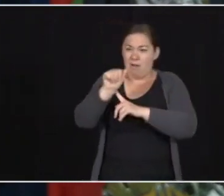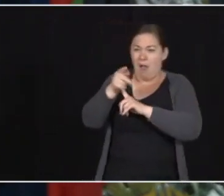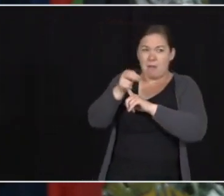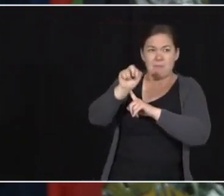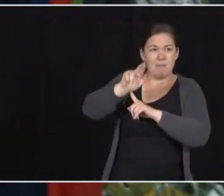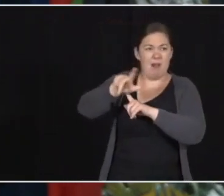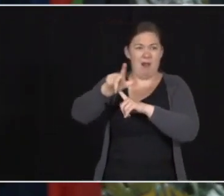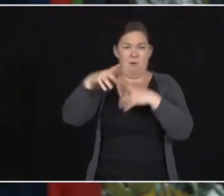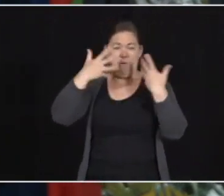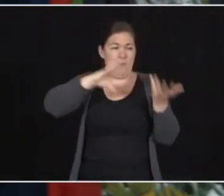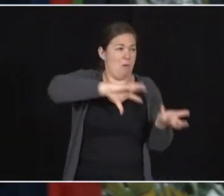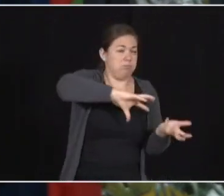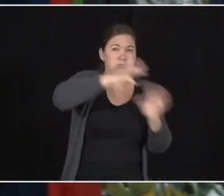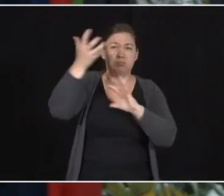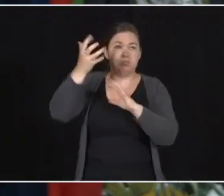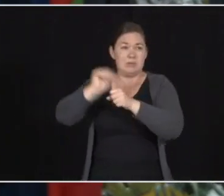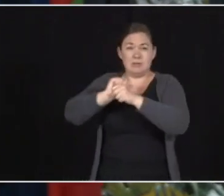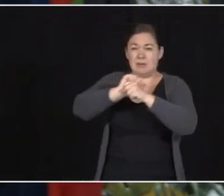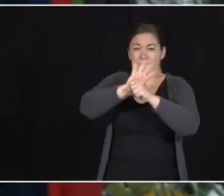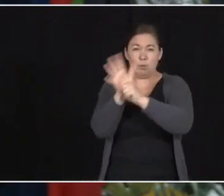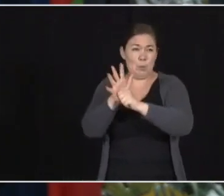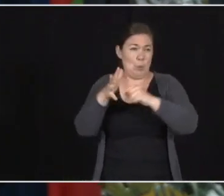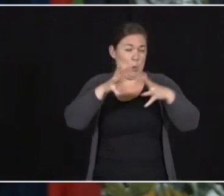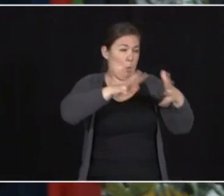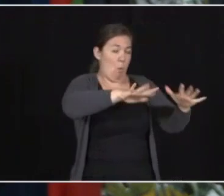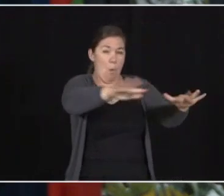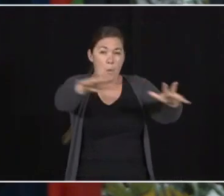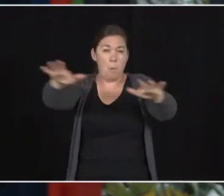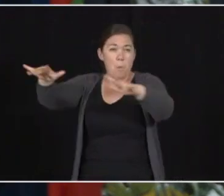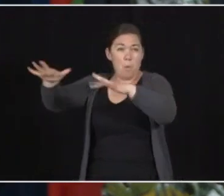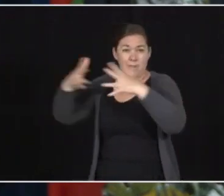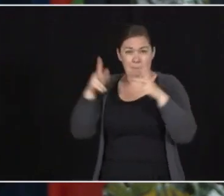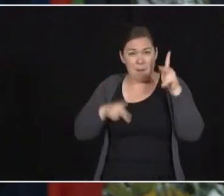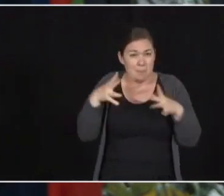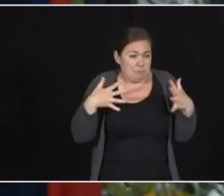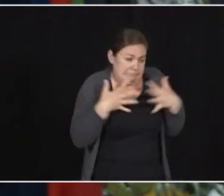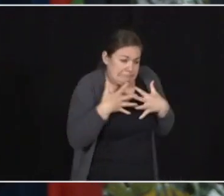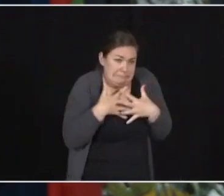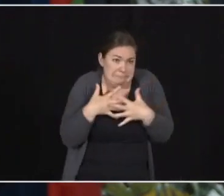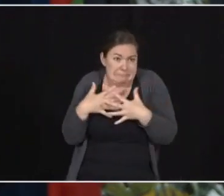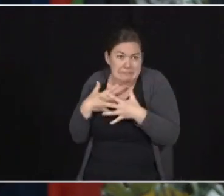This was in April and the peak of the peak of COVID-19. All heck was breaking loose. They were nervous about their families and their health. I get it.